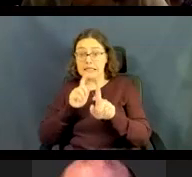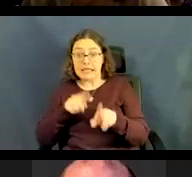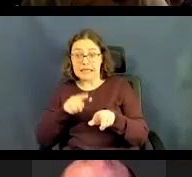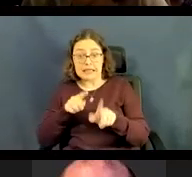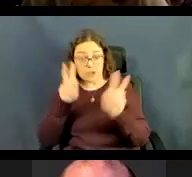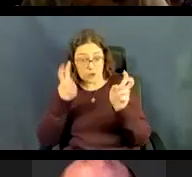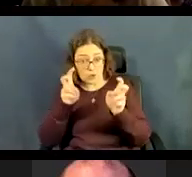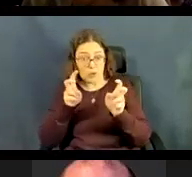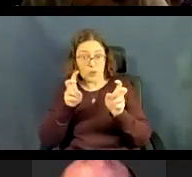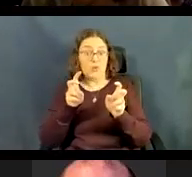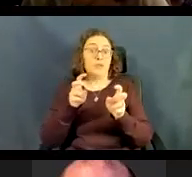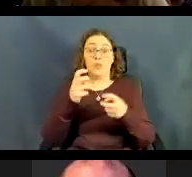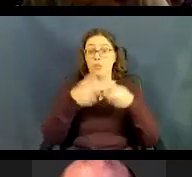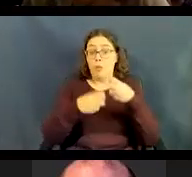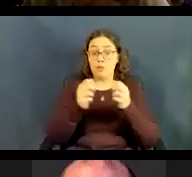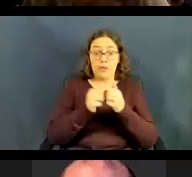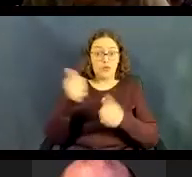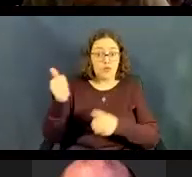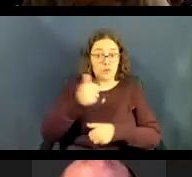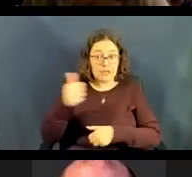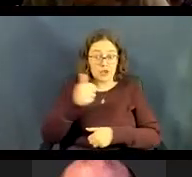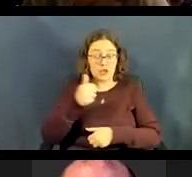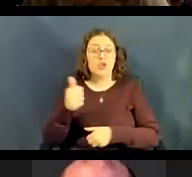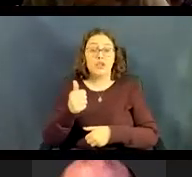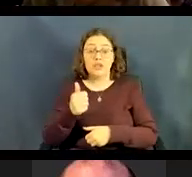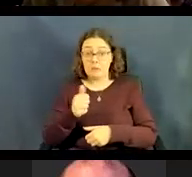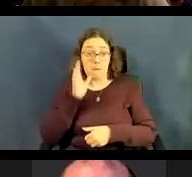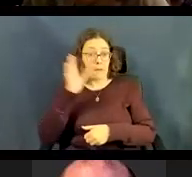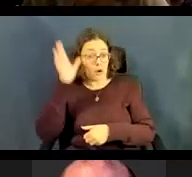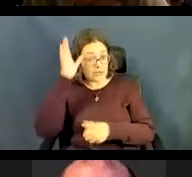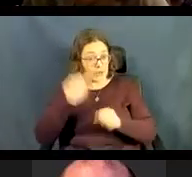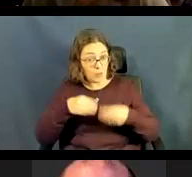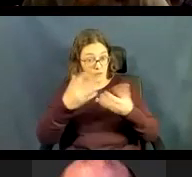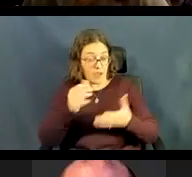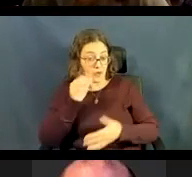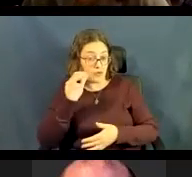Going to move my mouse, see them? If you hover there, and click that vertical dots